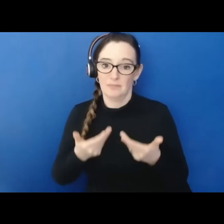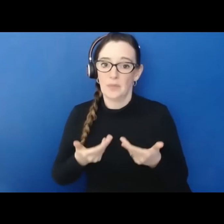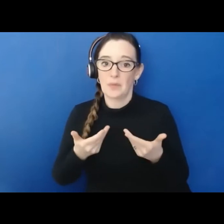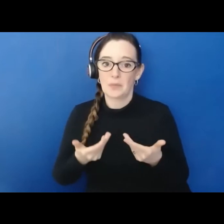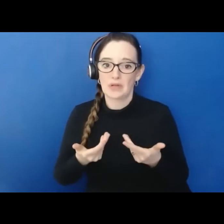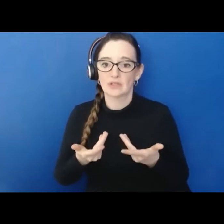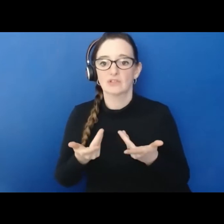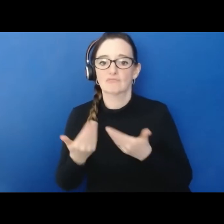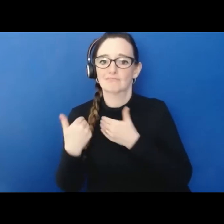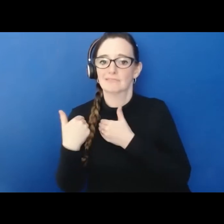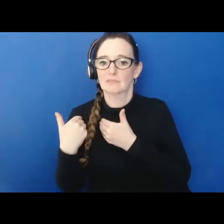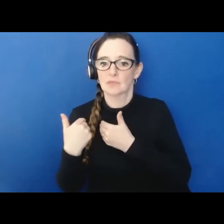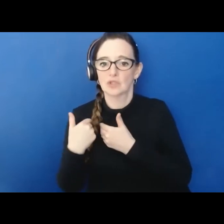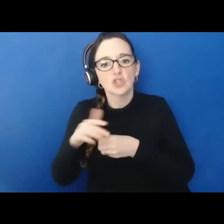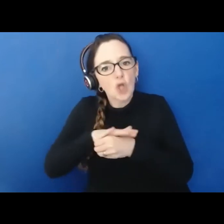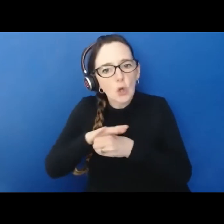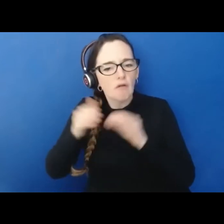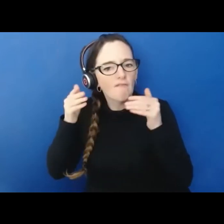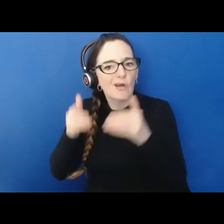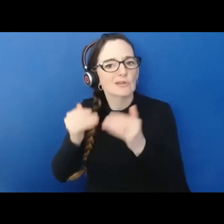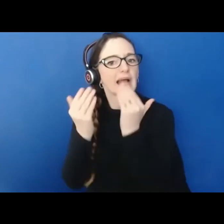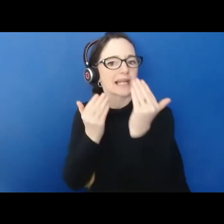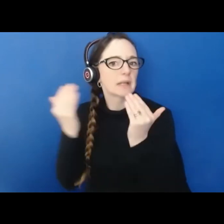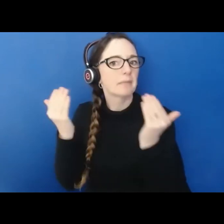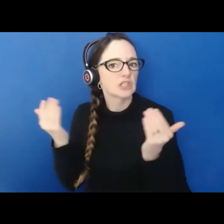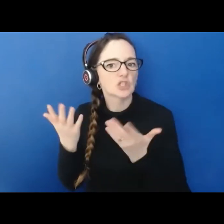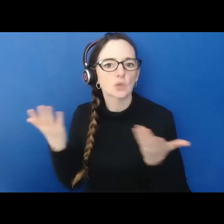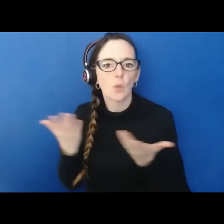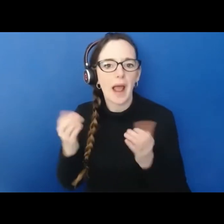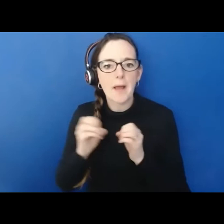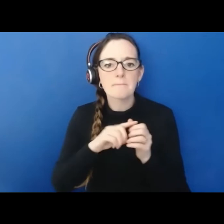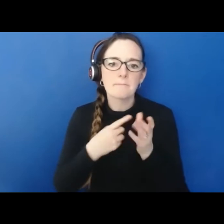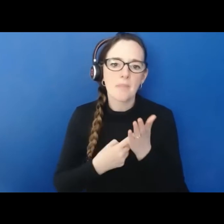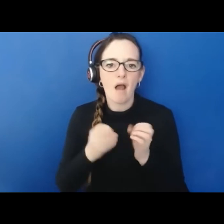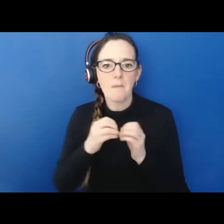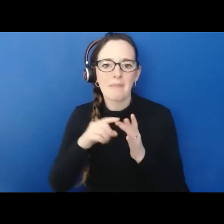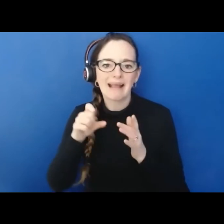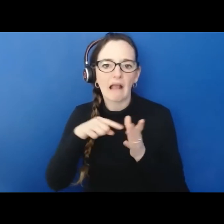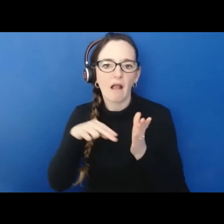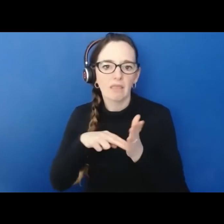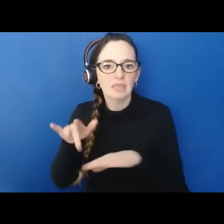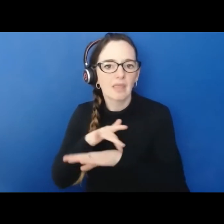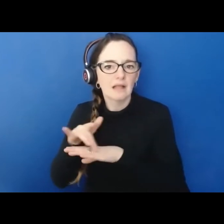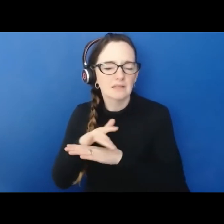focused exhibitions, events and research projects at the Barbican which is as Jes said in London.